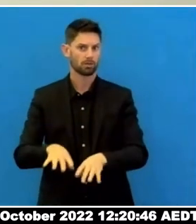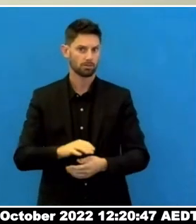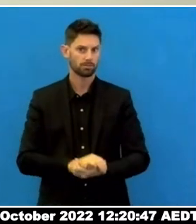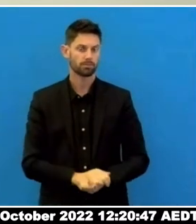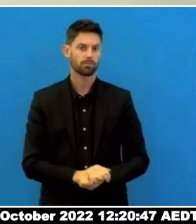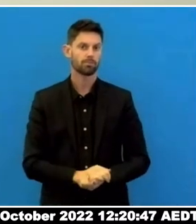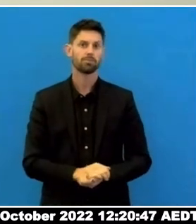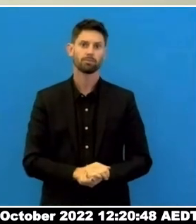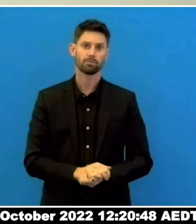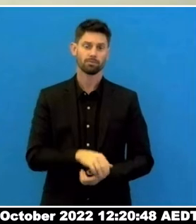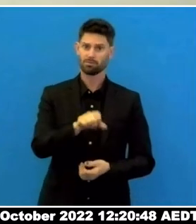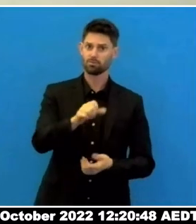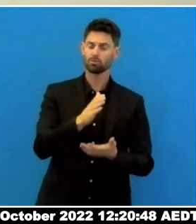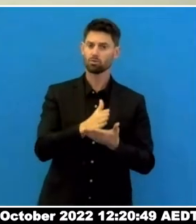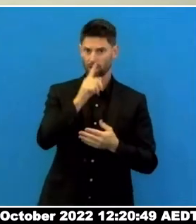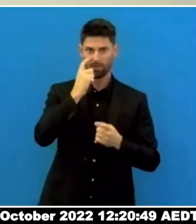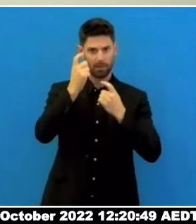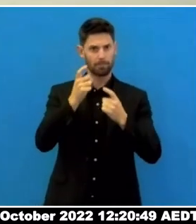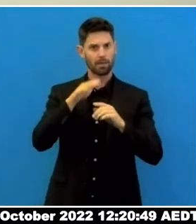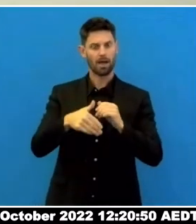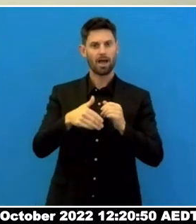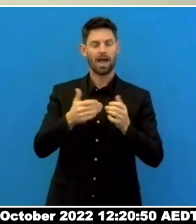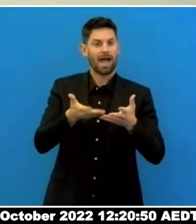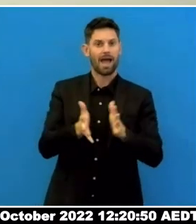And then we can think about how people respond to those things.